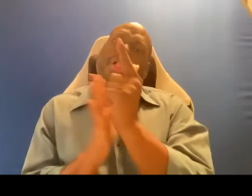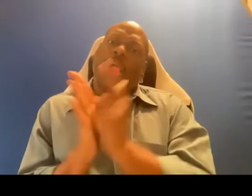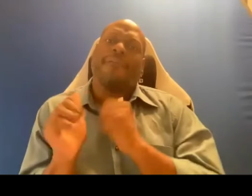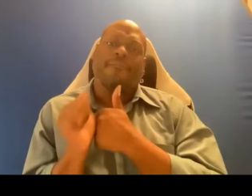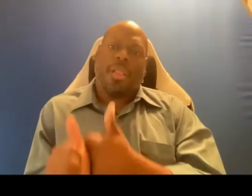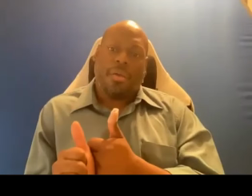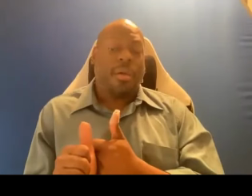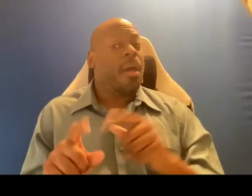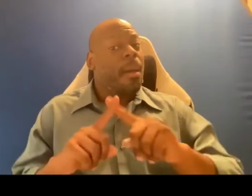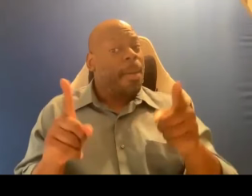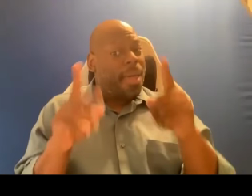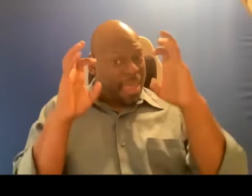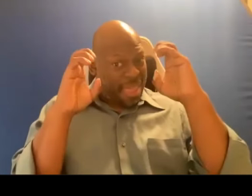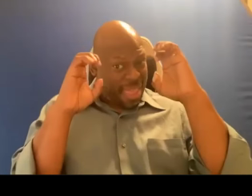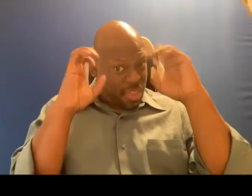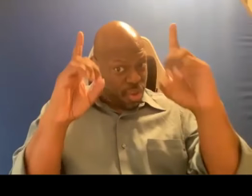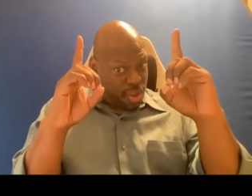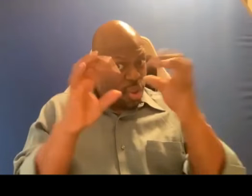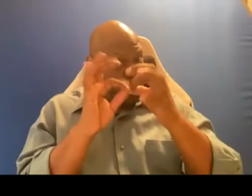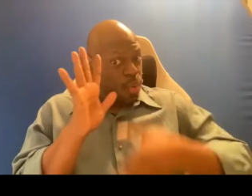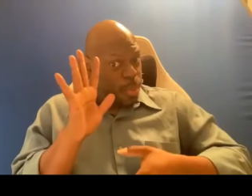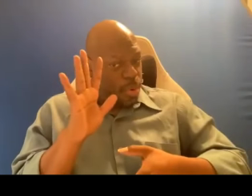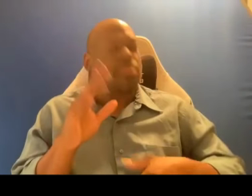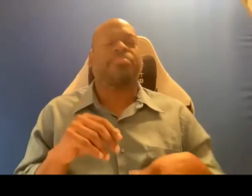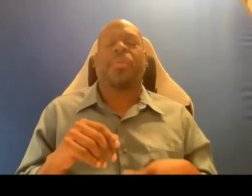offered by the Registry of Interpreters for the Deaf, also known as RID.